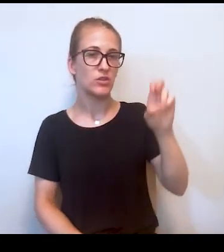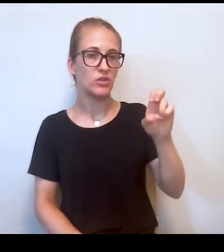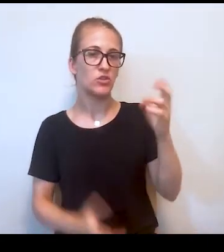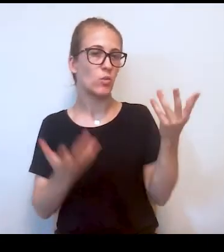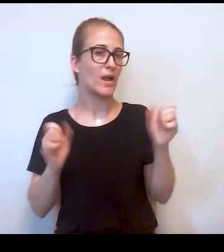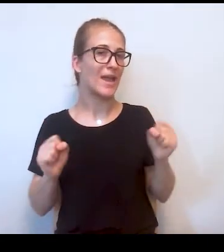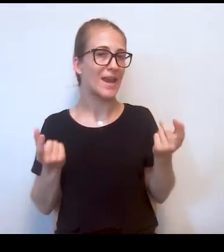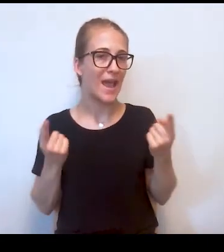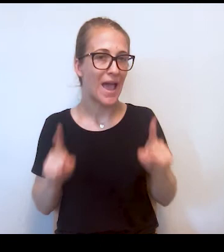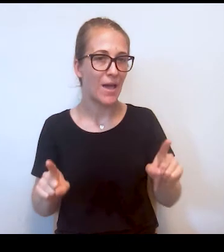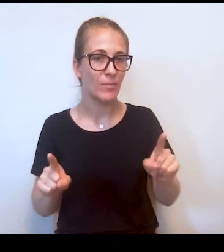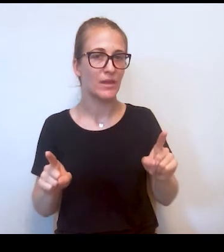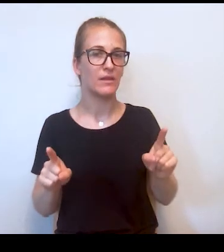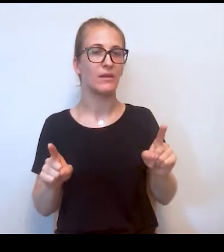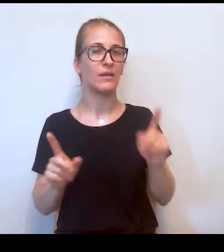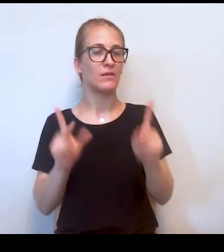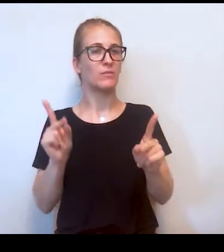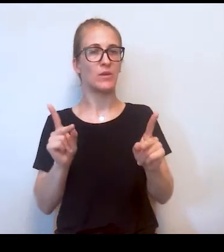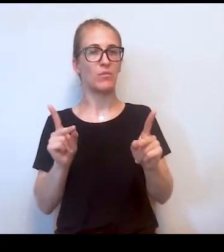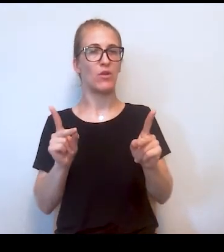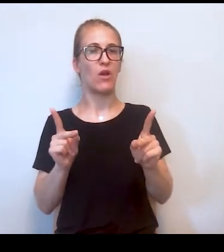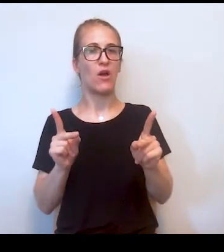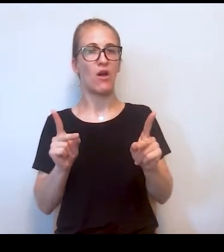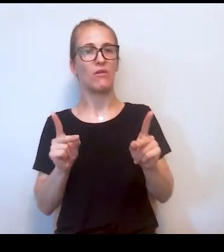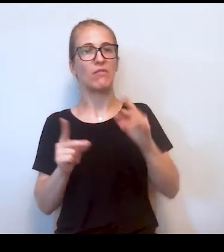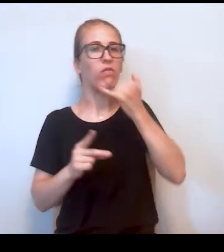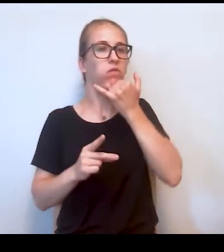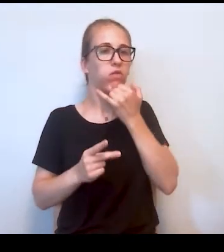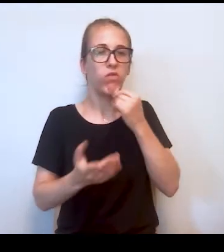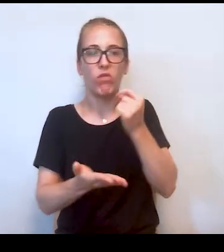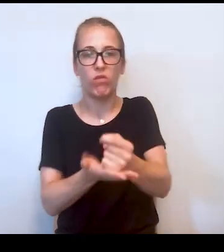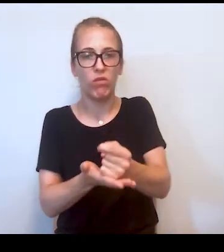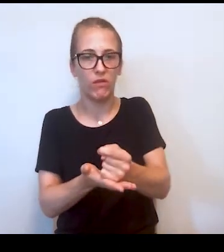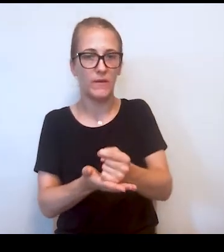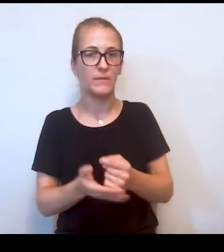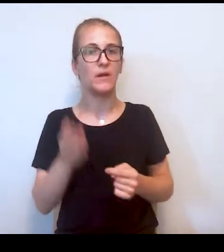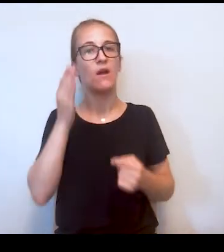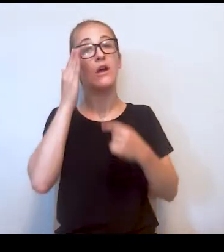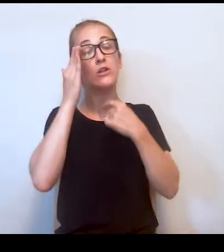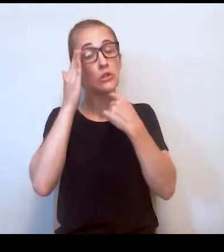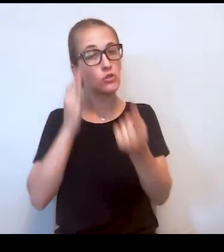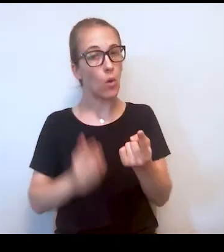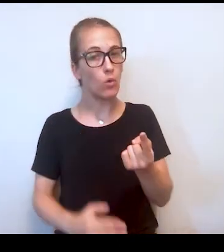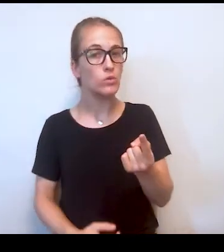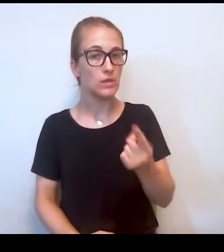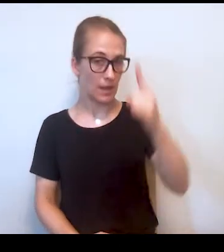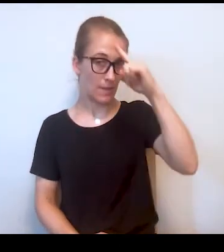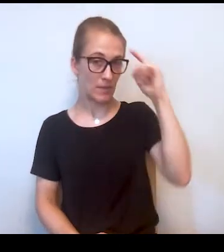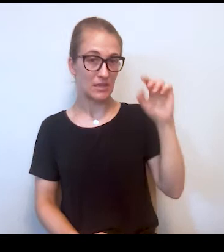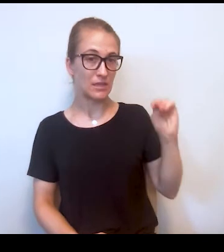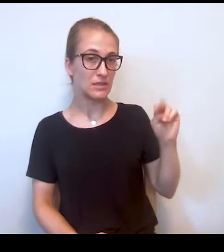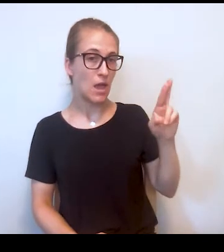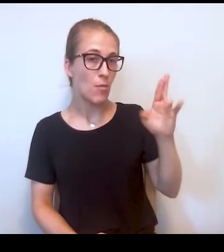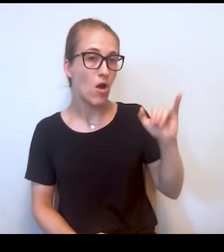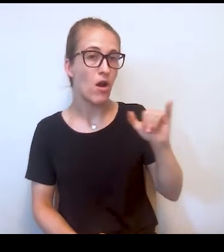because their MRI doesn't show what they would consider extreme damage as if someone got in a car accident-